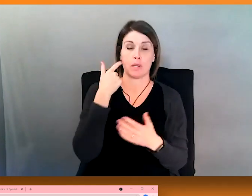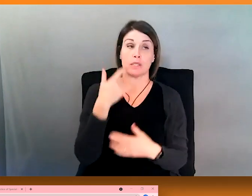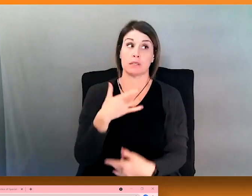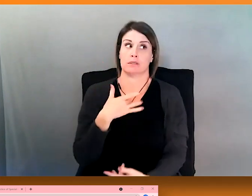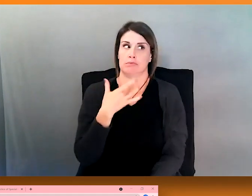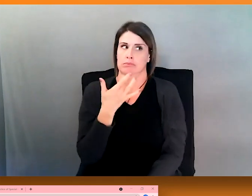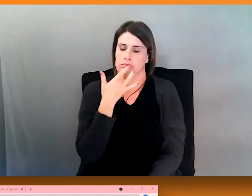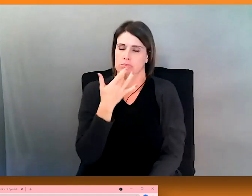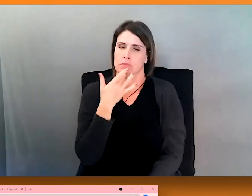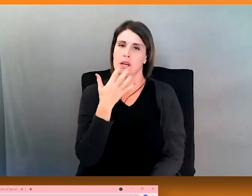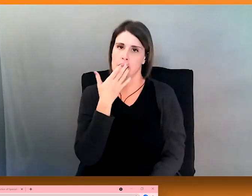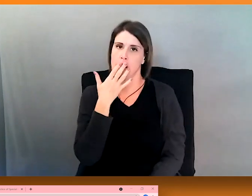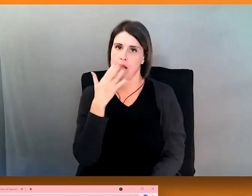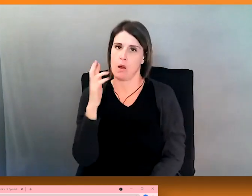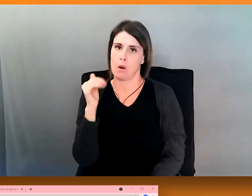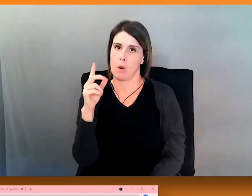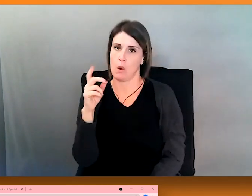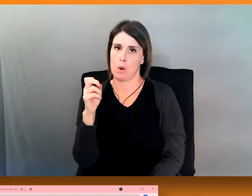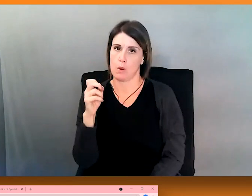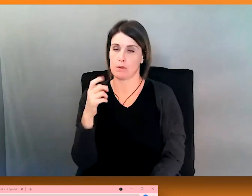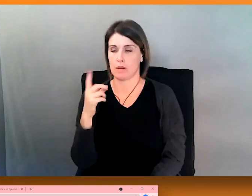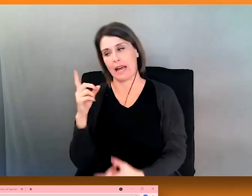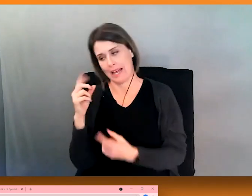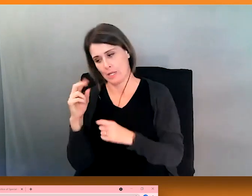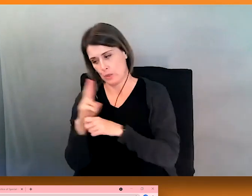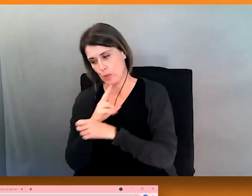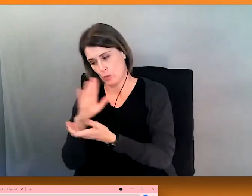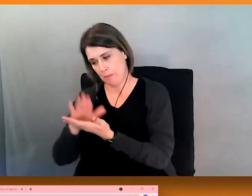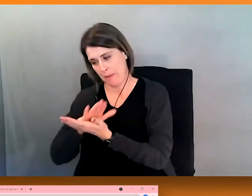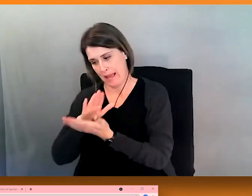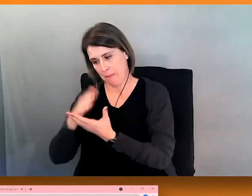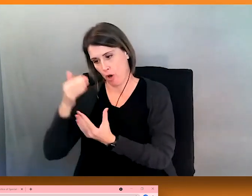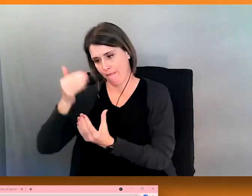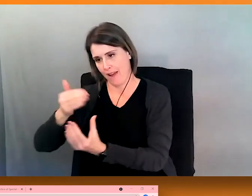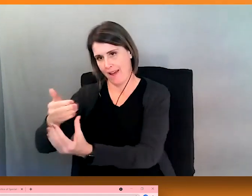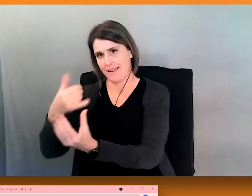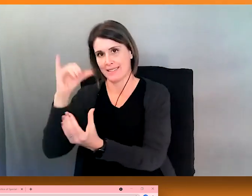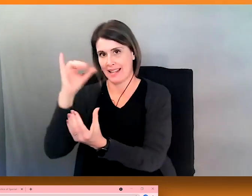you can color code it. I do use paper files, and I color code my paper files,